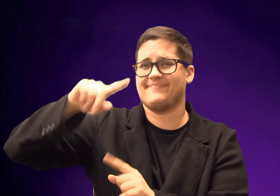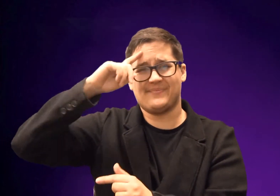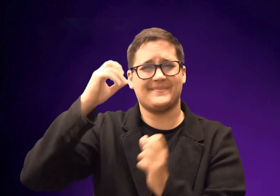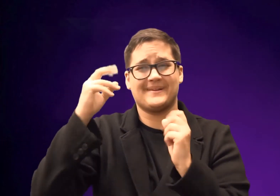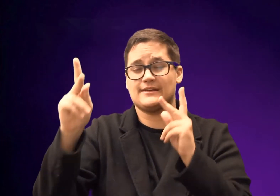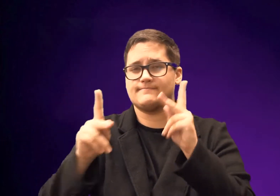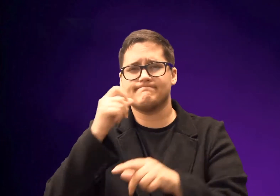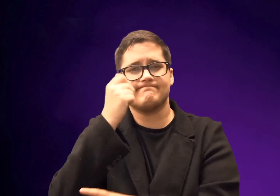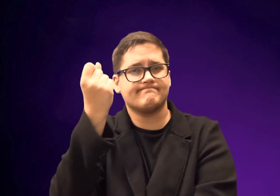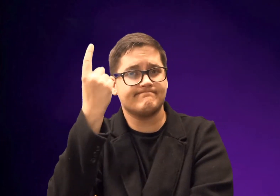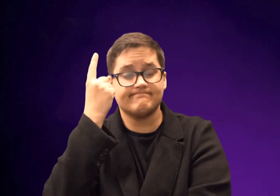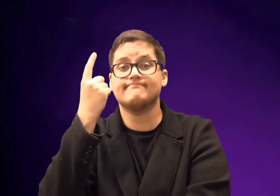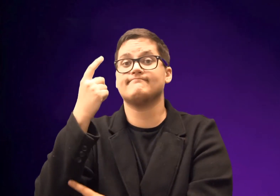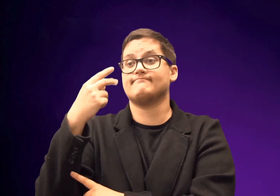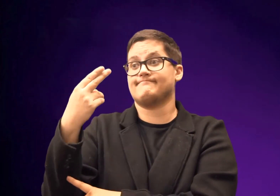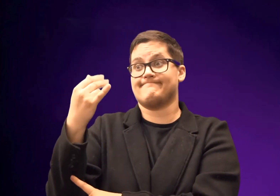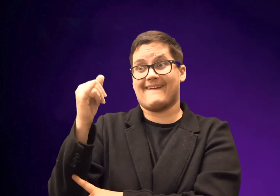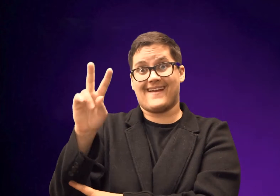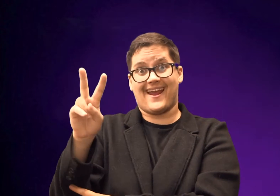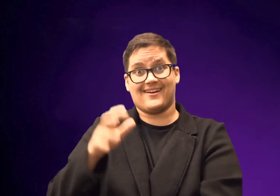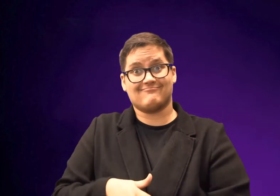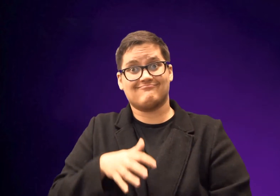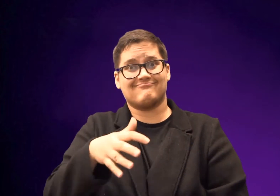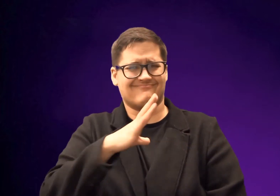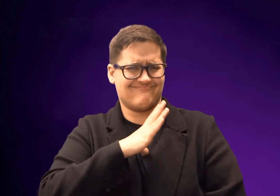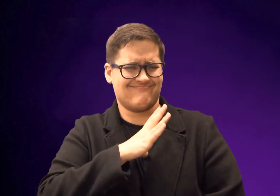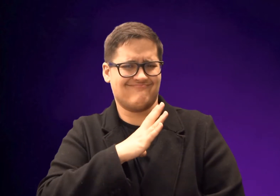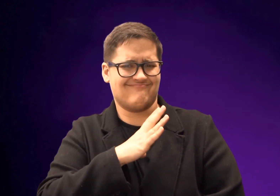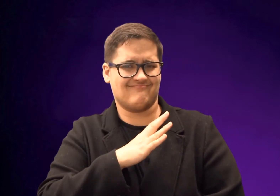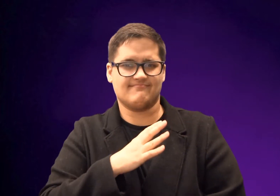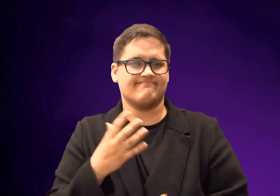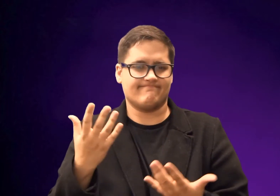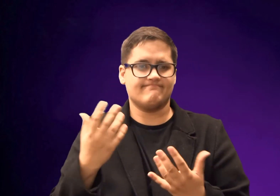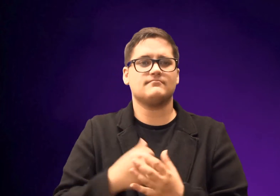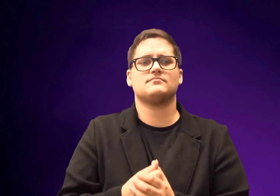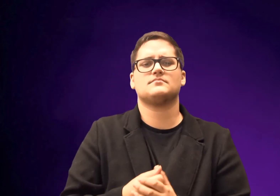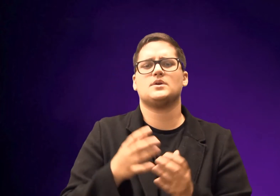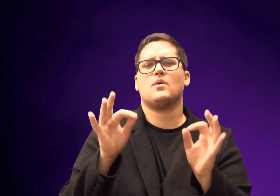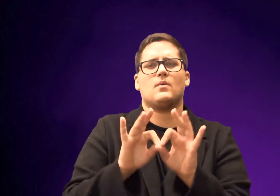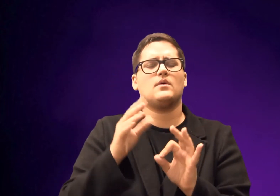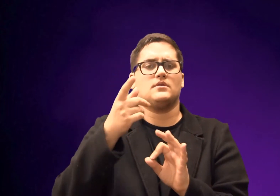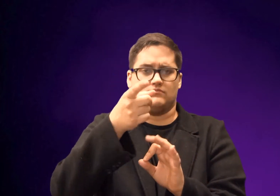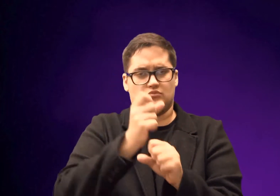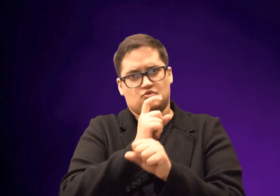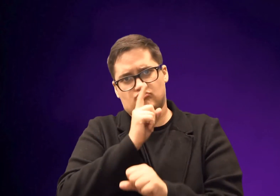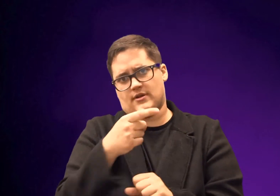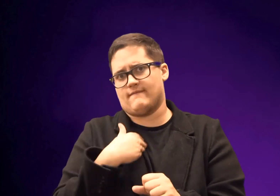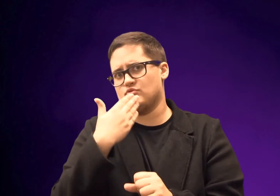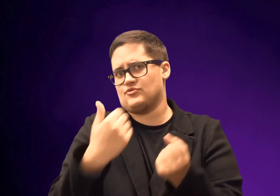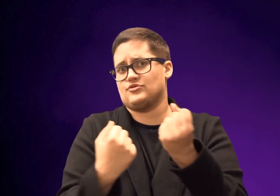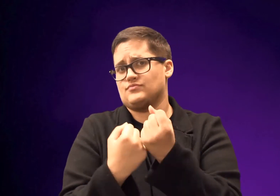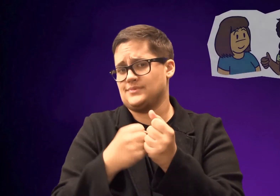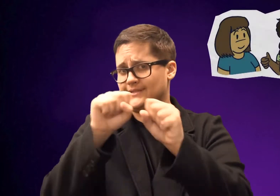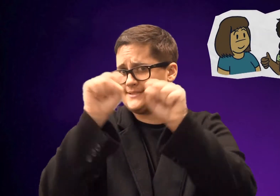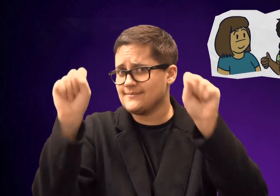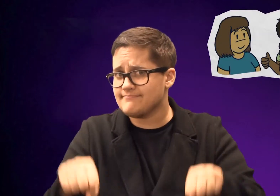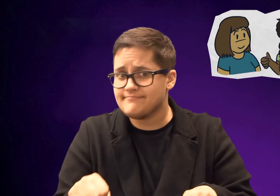Many people still do not understand nor know that you can have HIV and be pregnant. It's important to make sure you have a good support system.